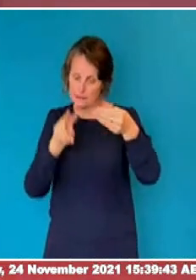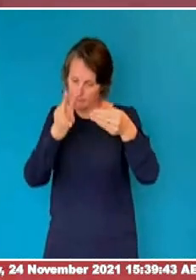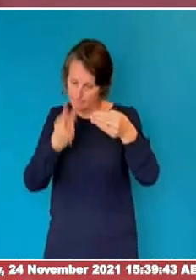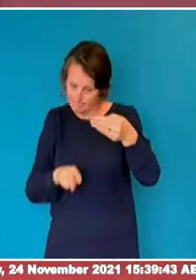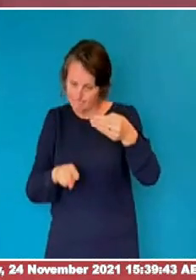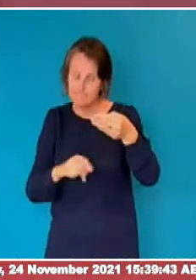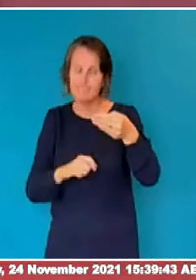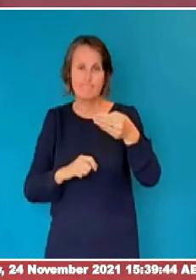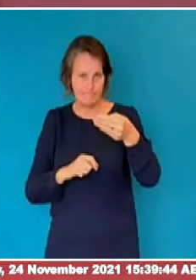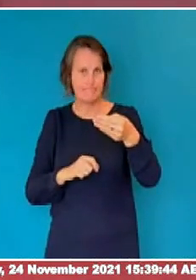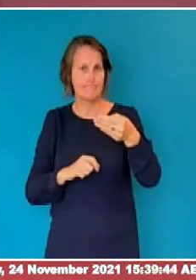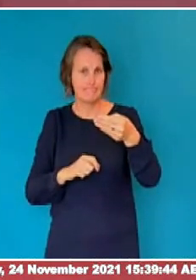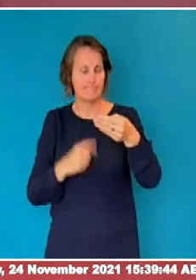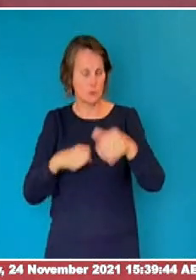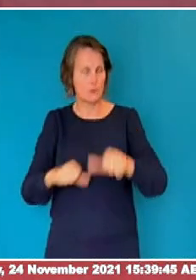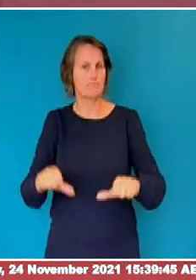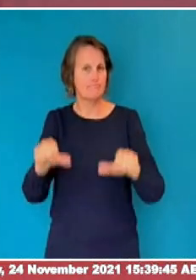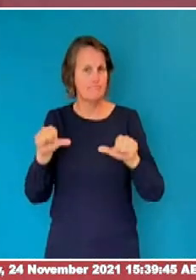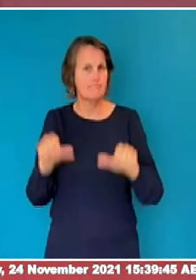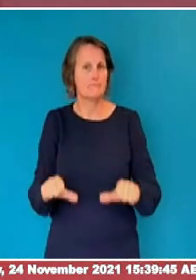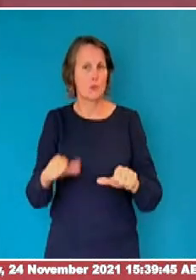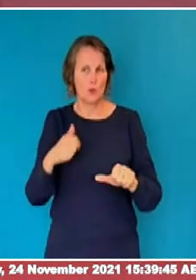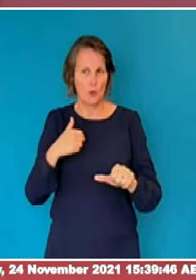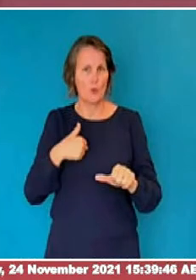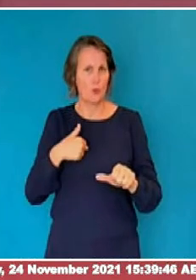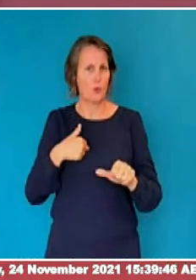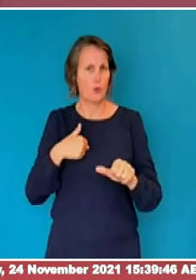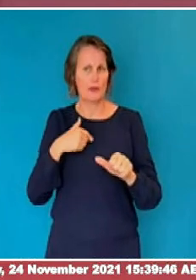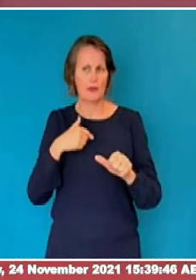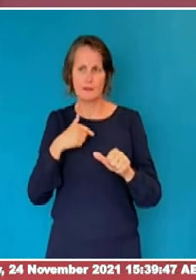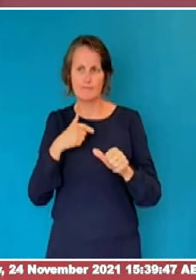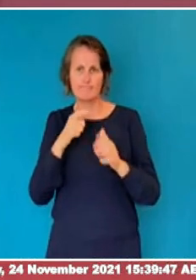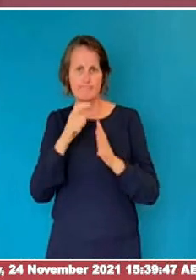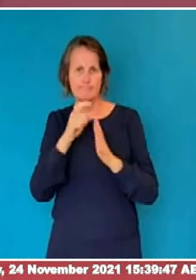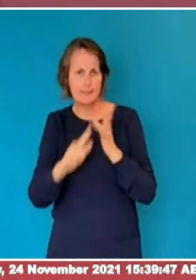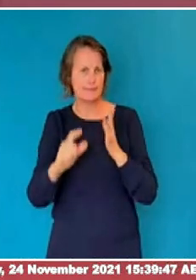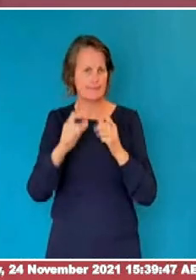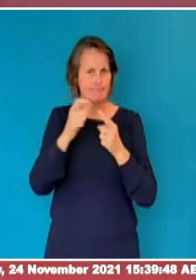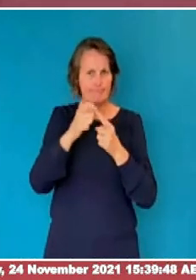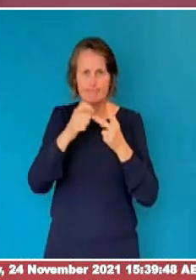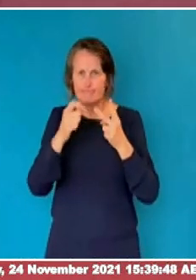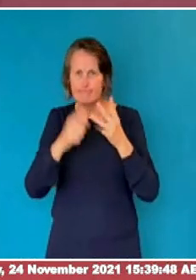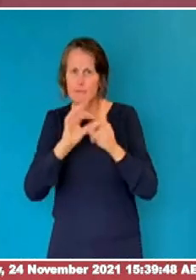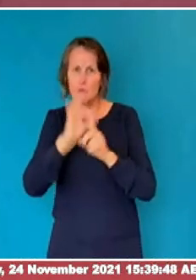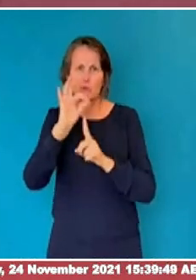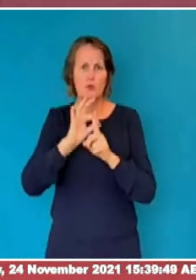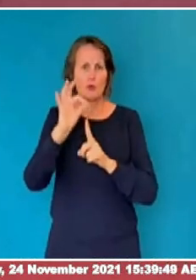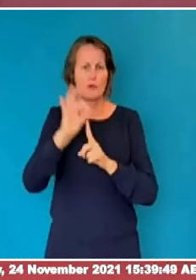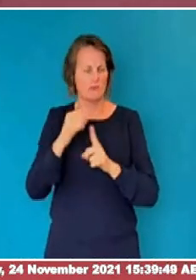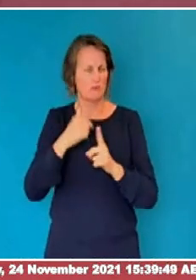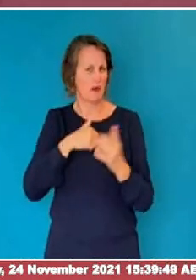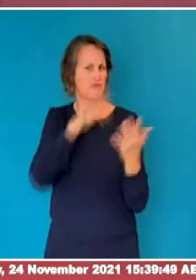around --- and again all detailed in the actual submission, but we've actually had an